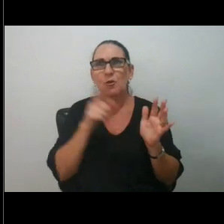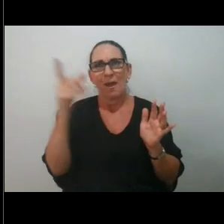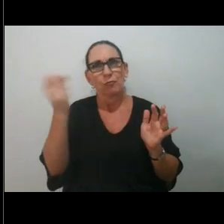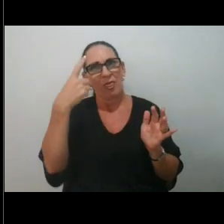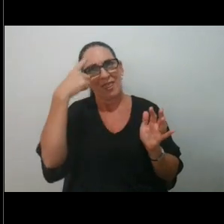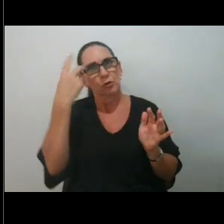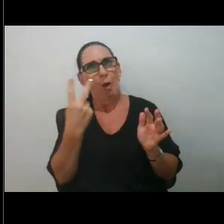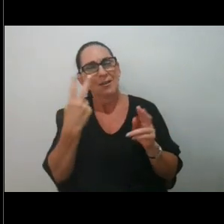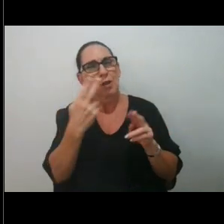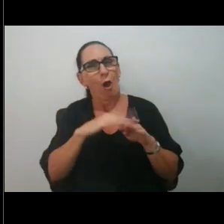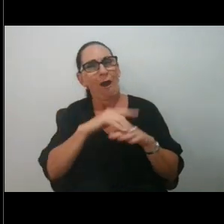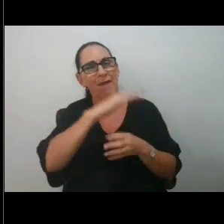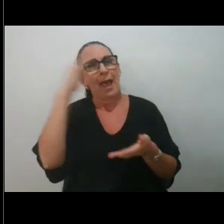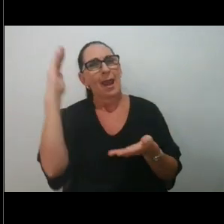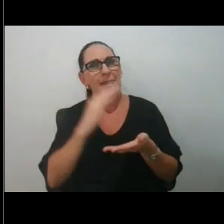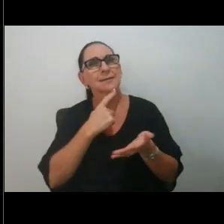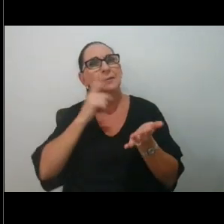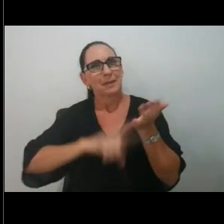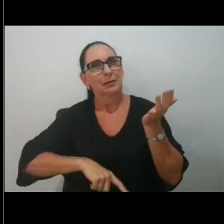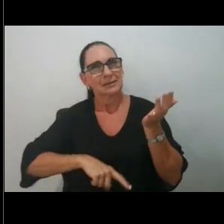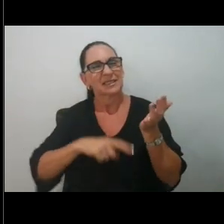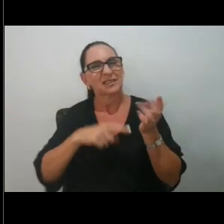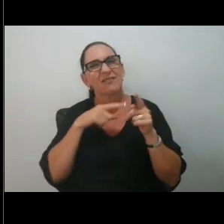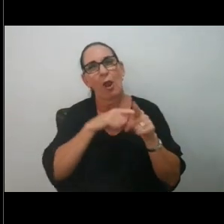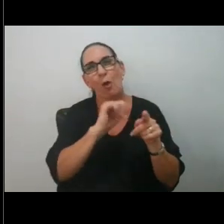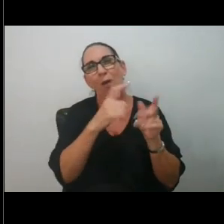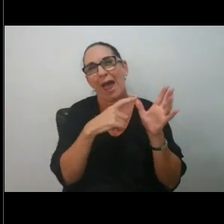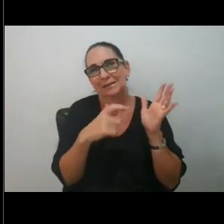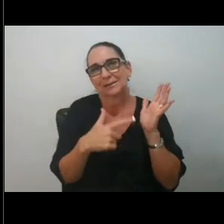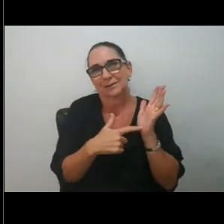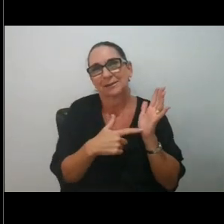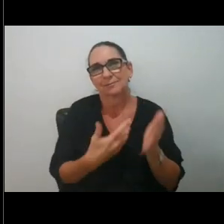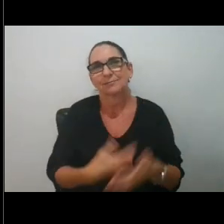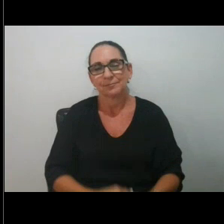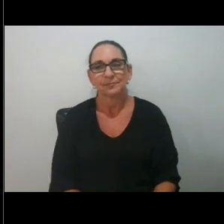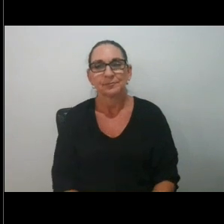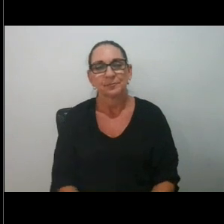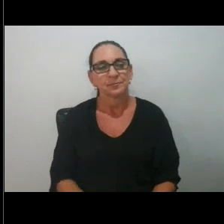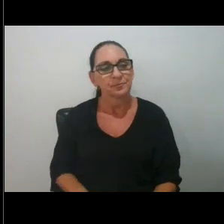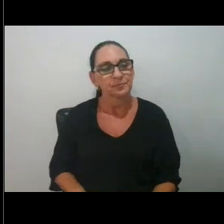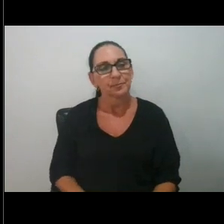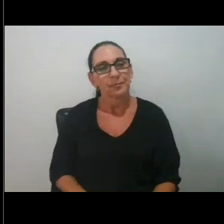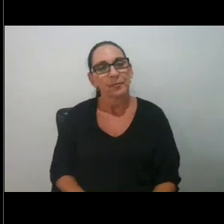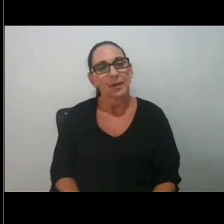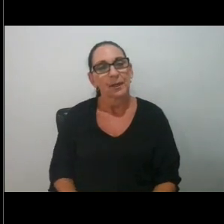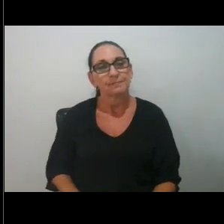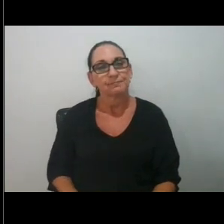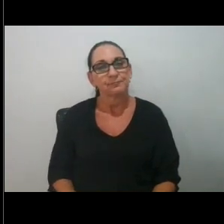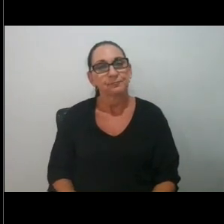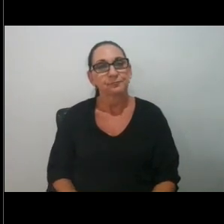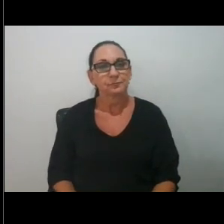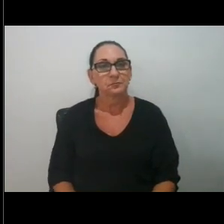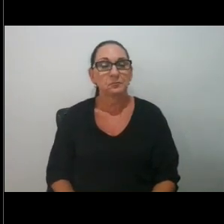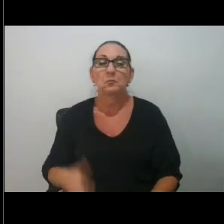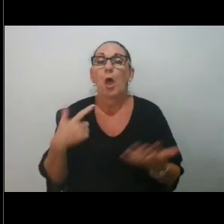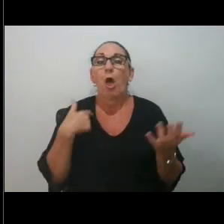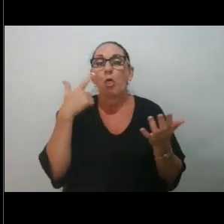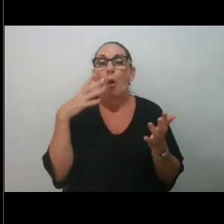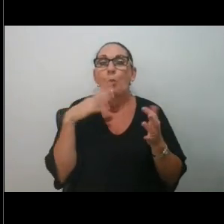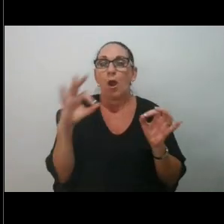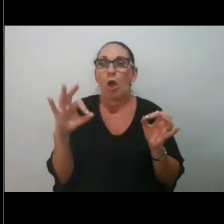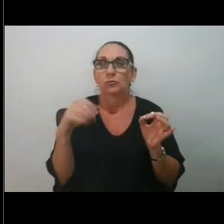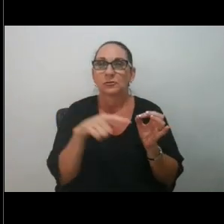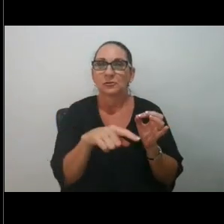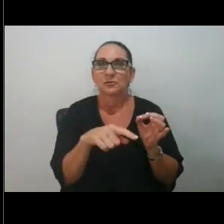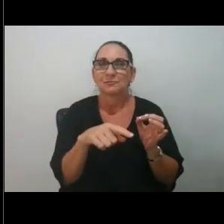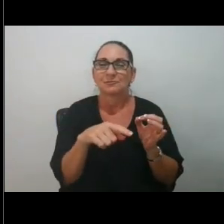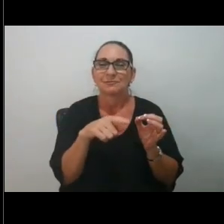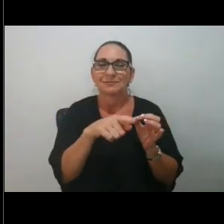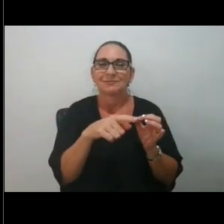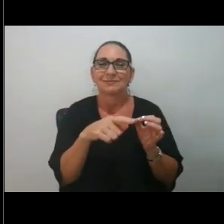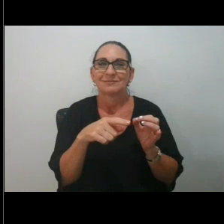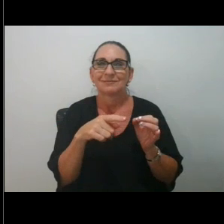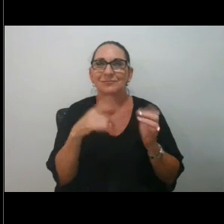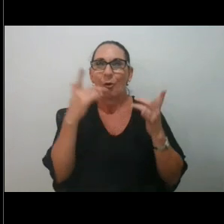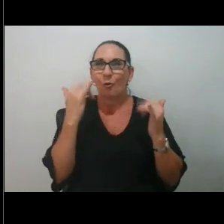Act so we thought we'd do a um a Court Link um case study uh so that you can sort of see